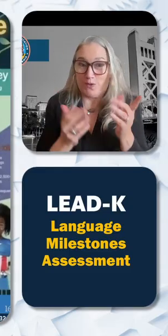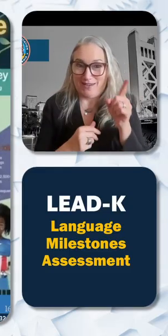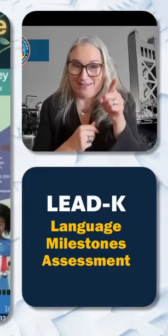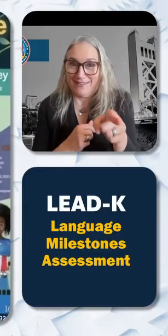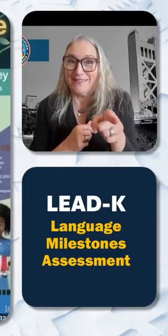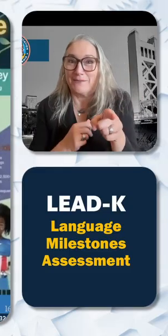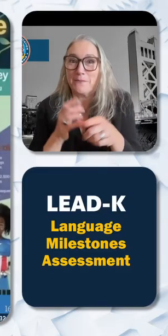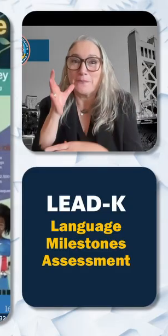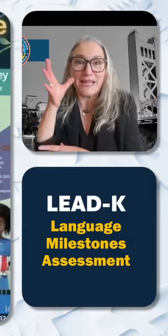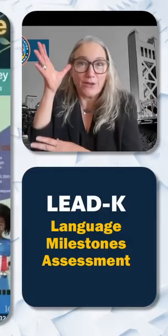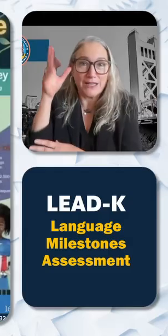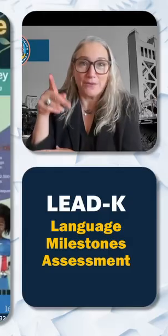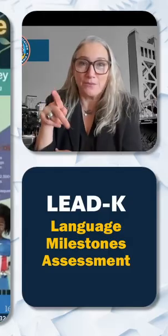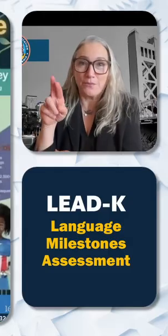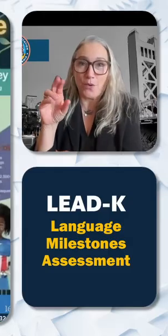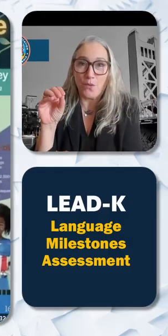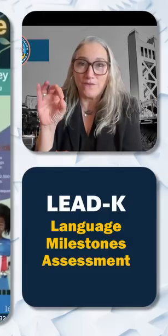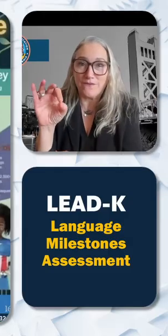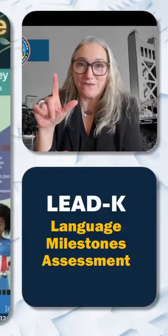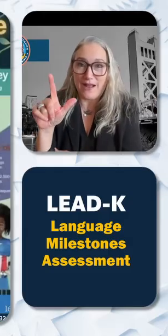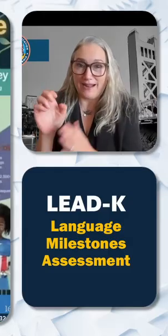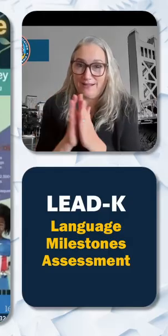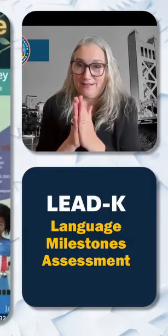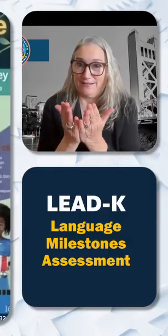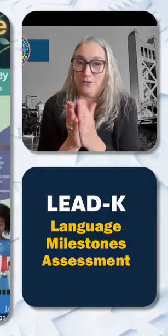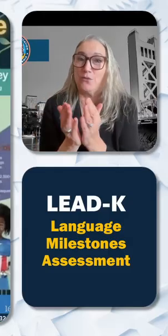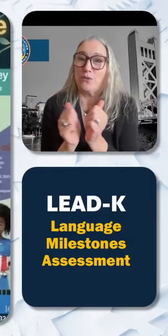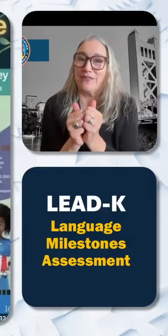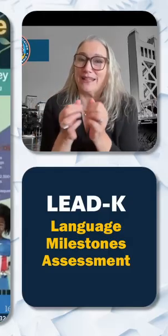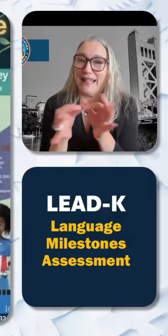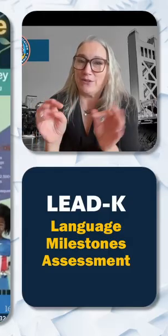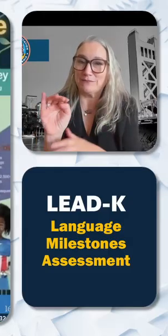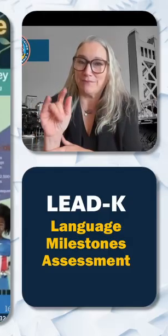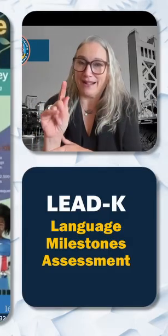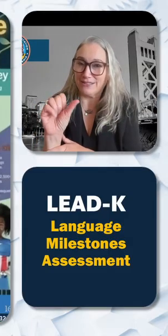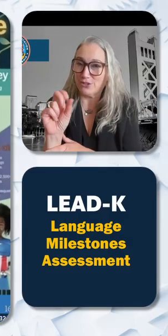Families are empowered with knowledge through the parent profile.